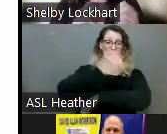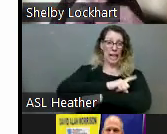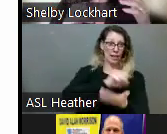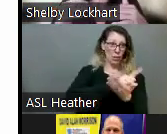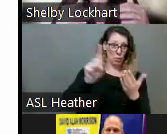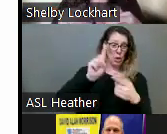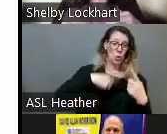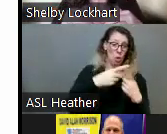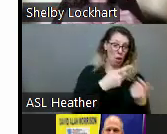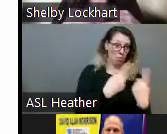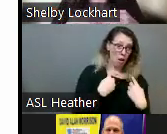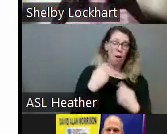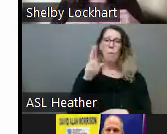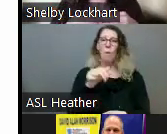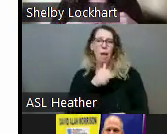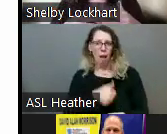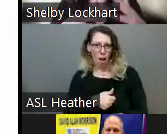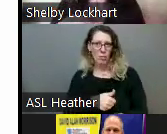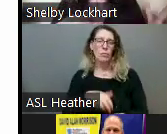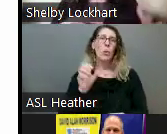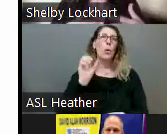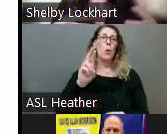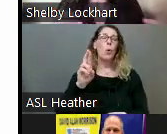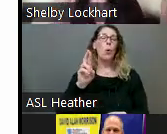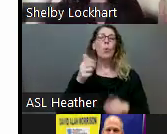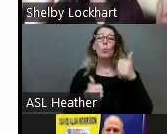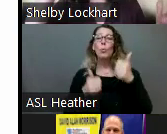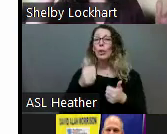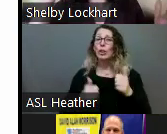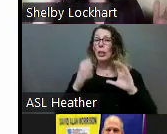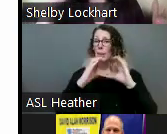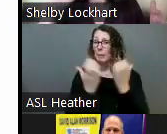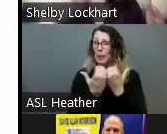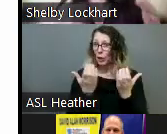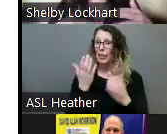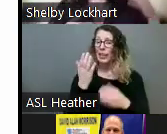when your students are coming or not. Or periods - what period are students coming